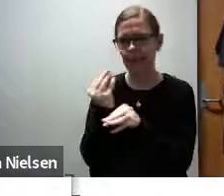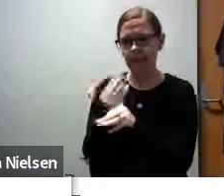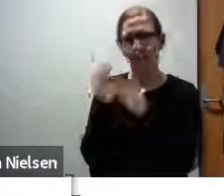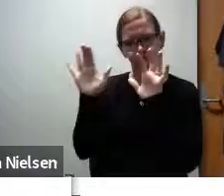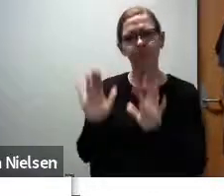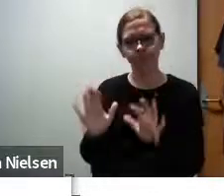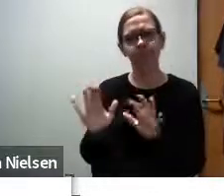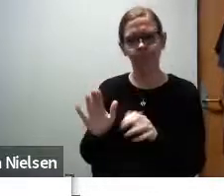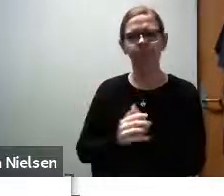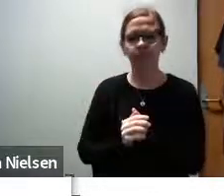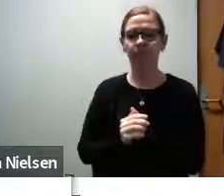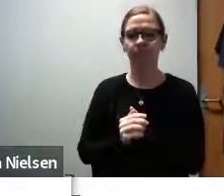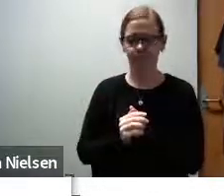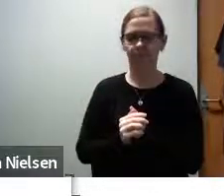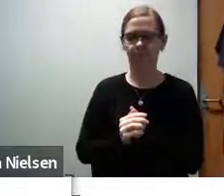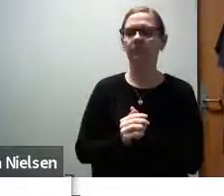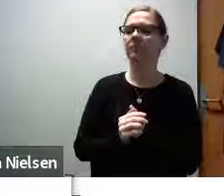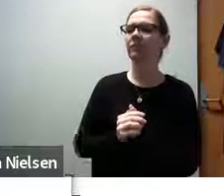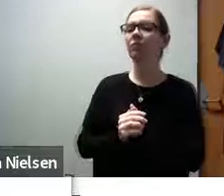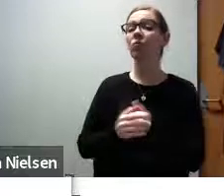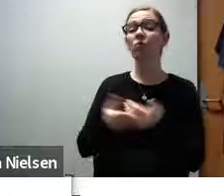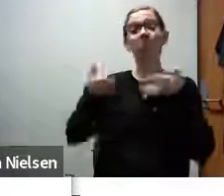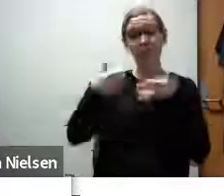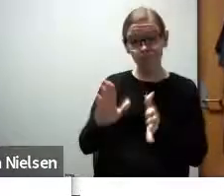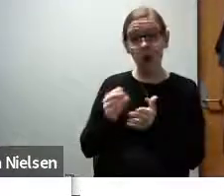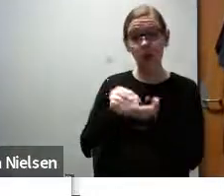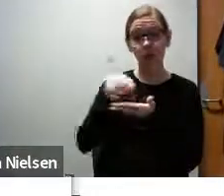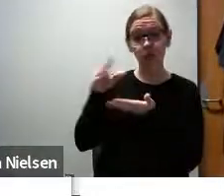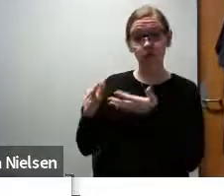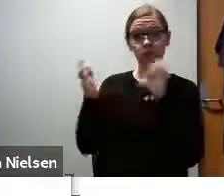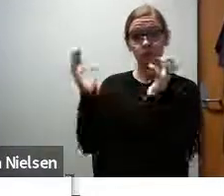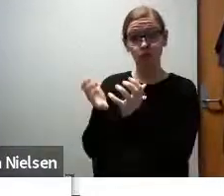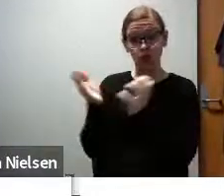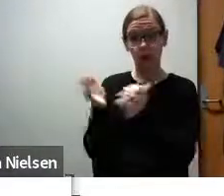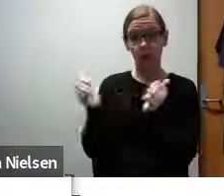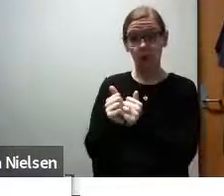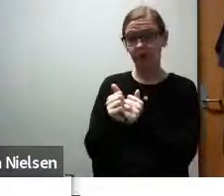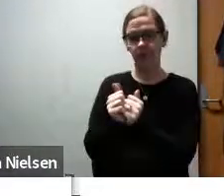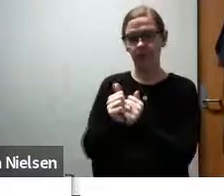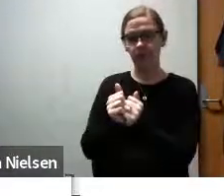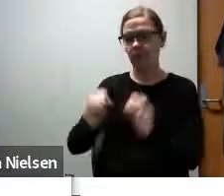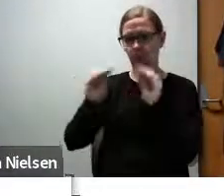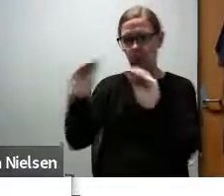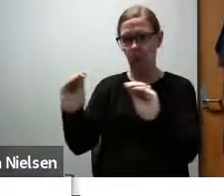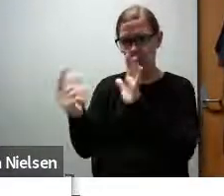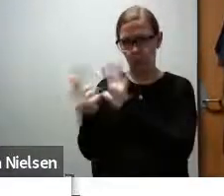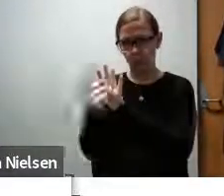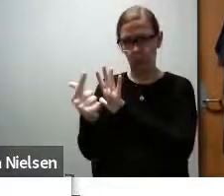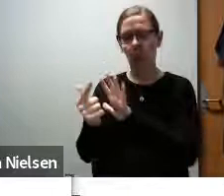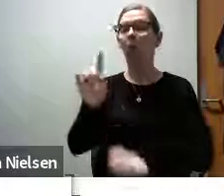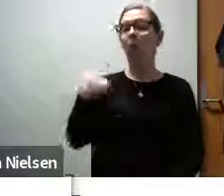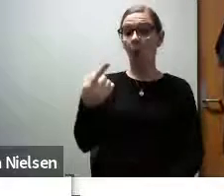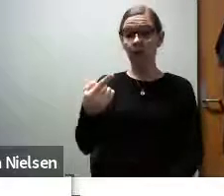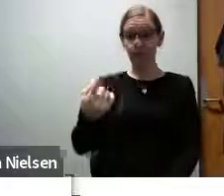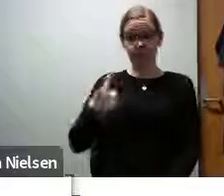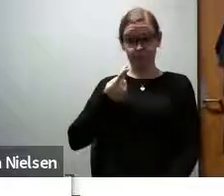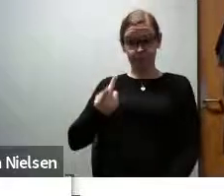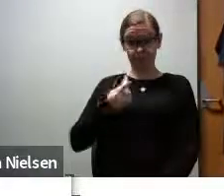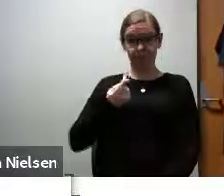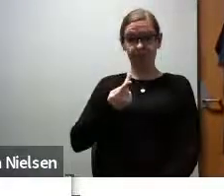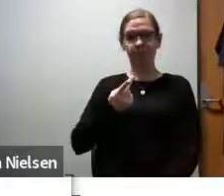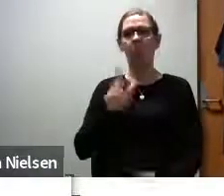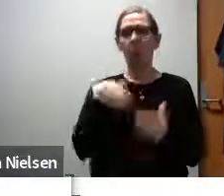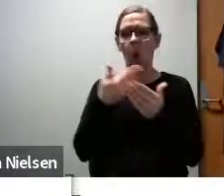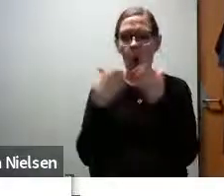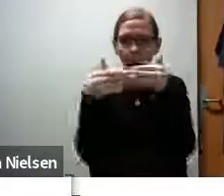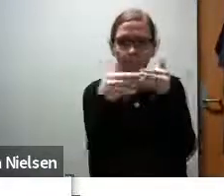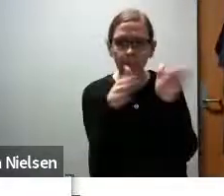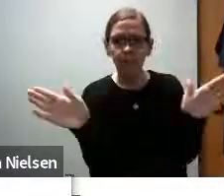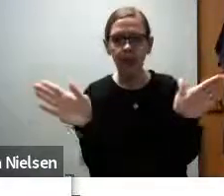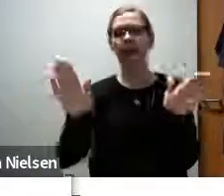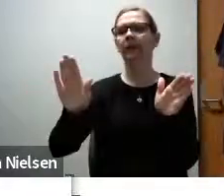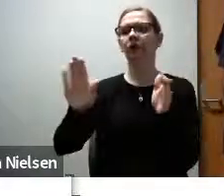Allow them to chat with nobody, you can allow them to only chat with you every one publicly or everyone publicly and privately. Now, normally I would have it.